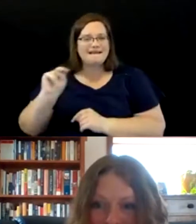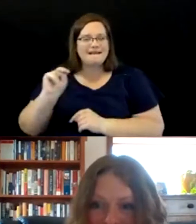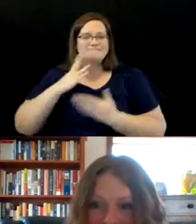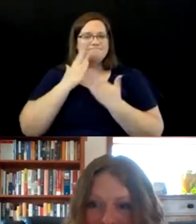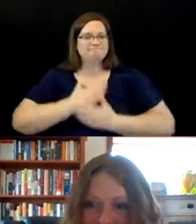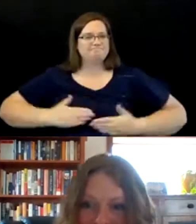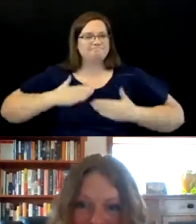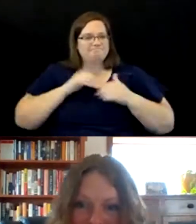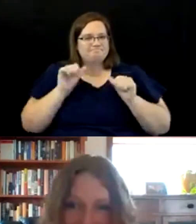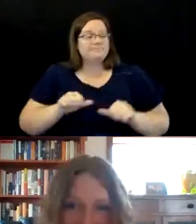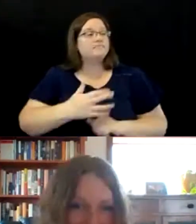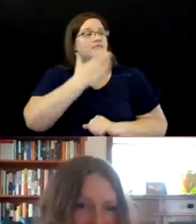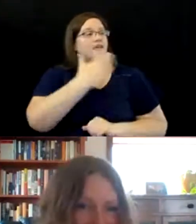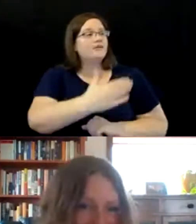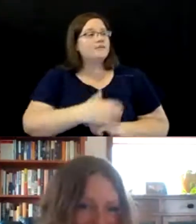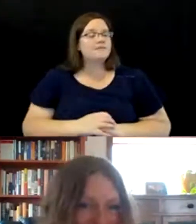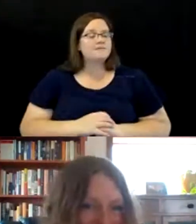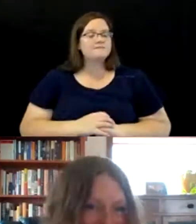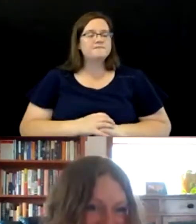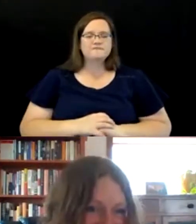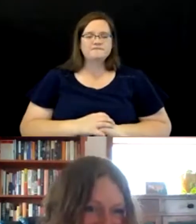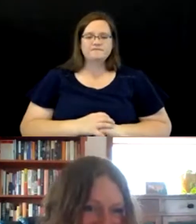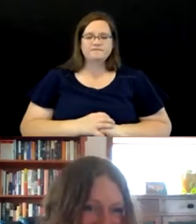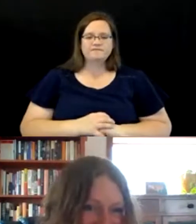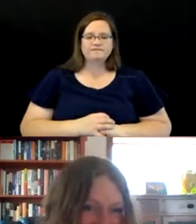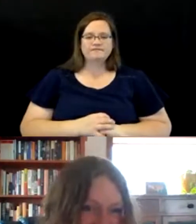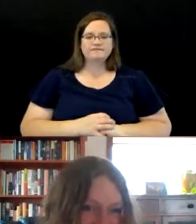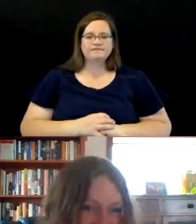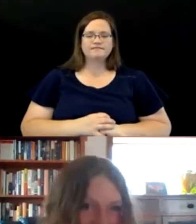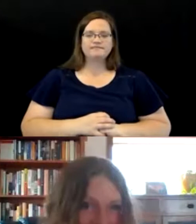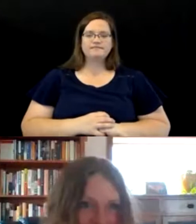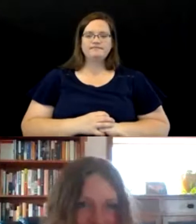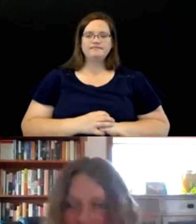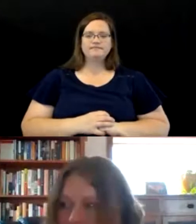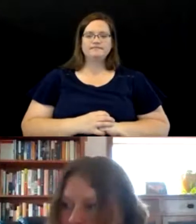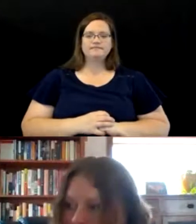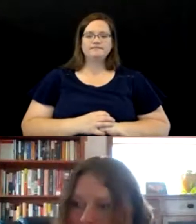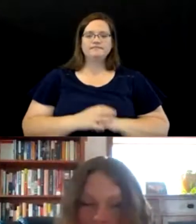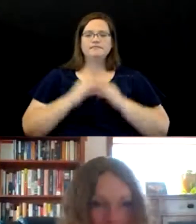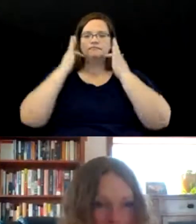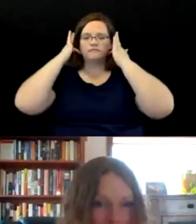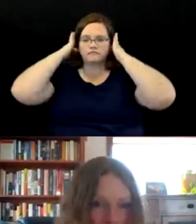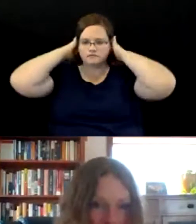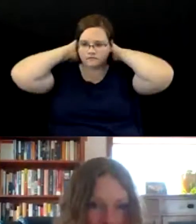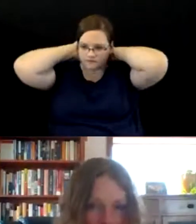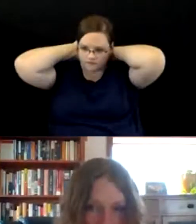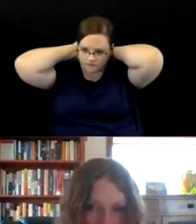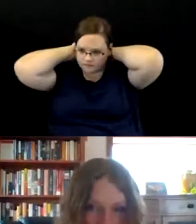Thank you. Monica: Sure.